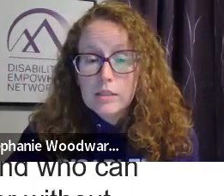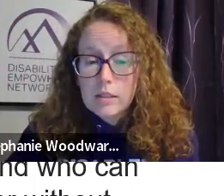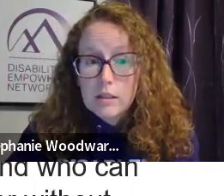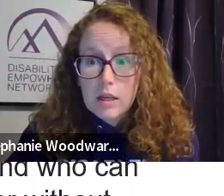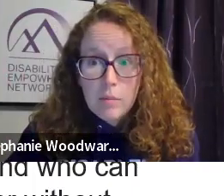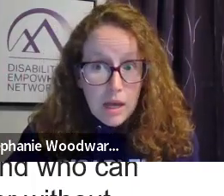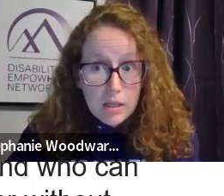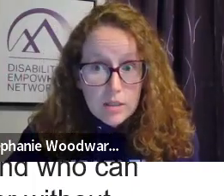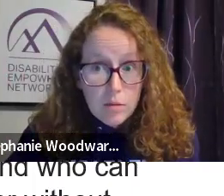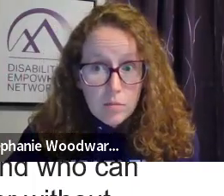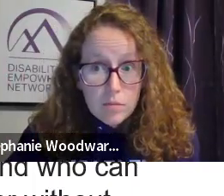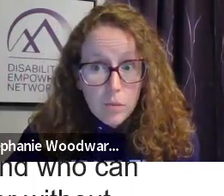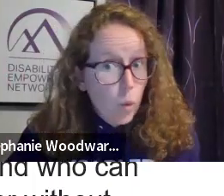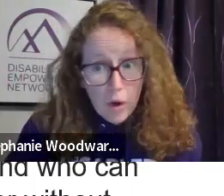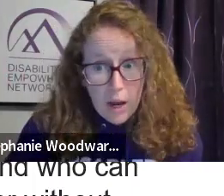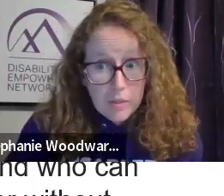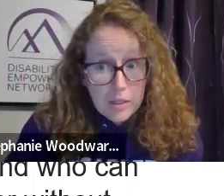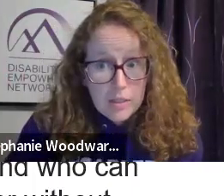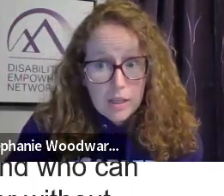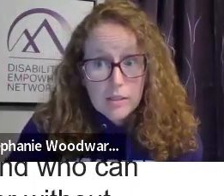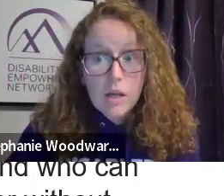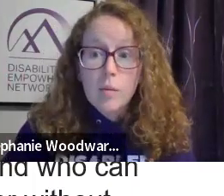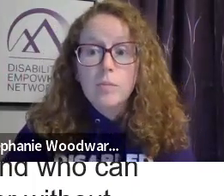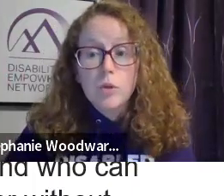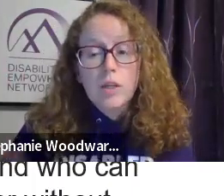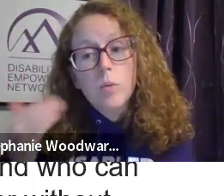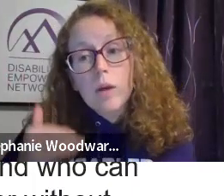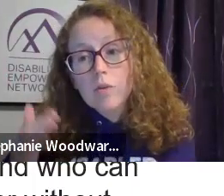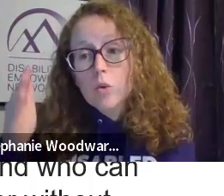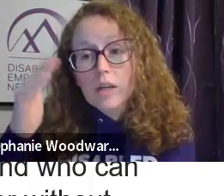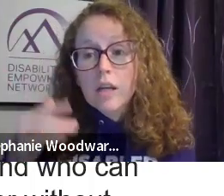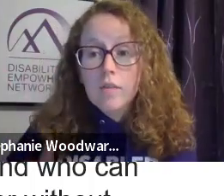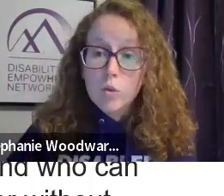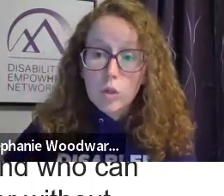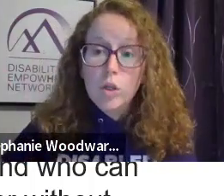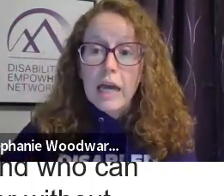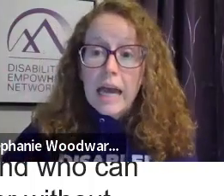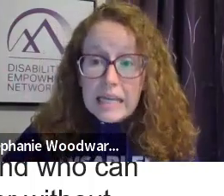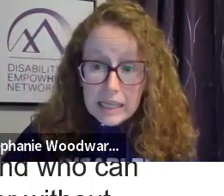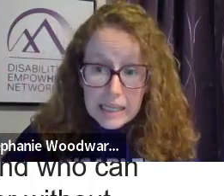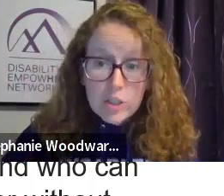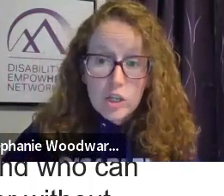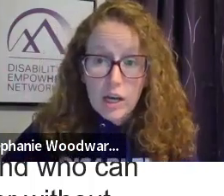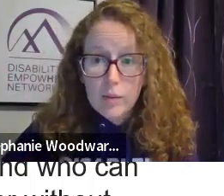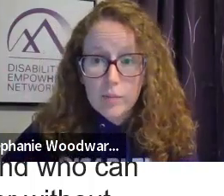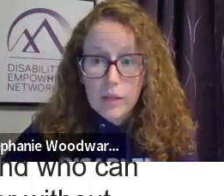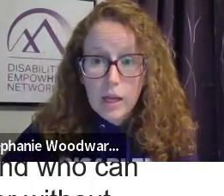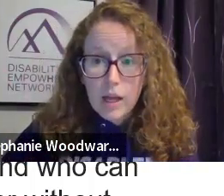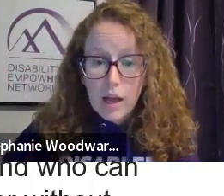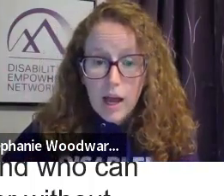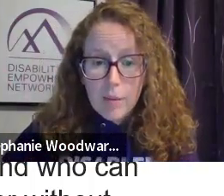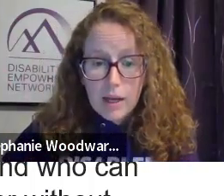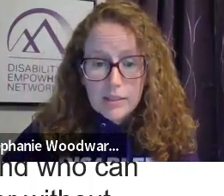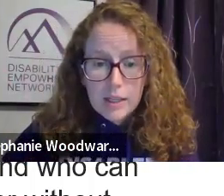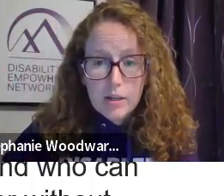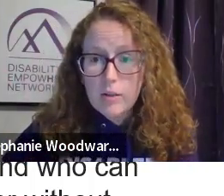employees to decide, is this on a mentally altering the nature of their